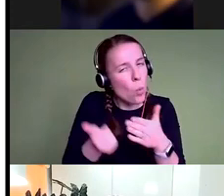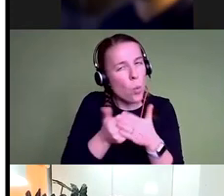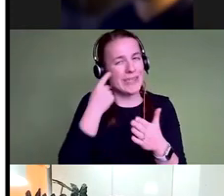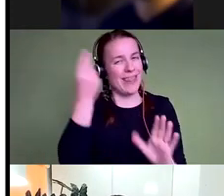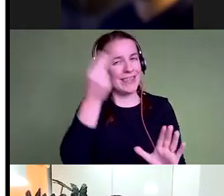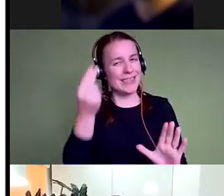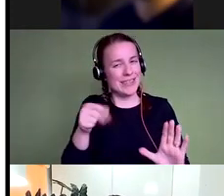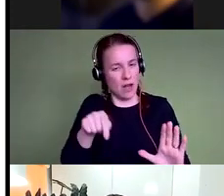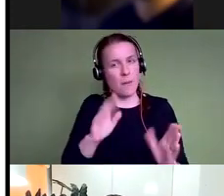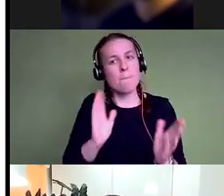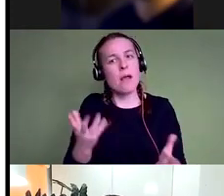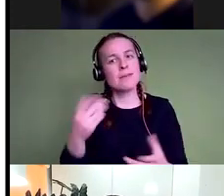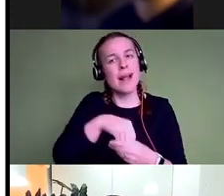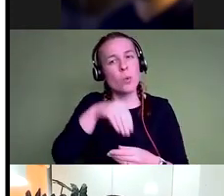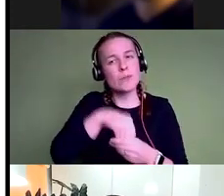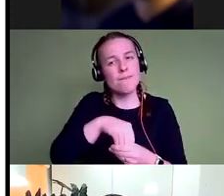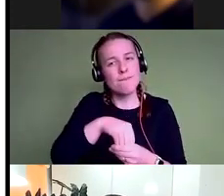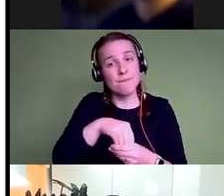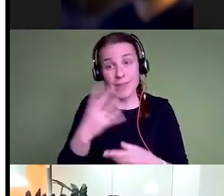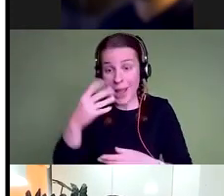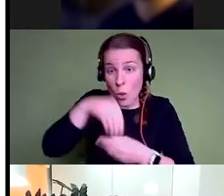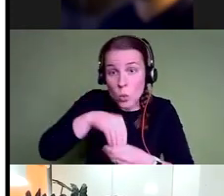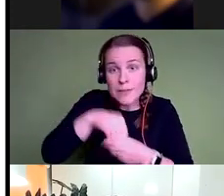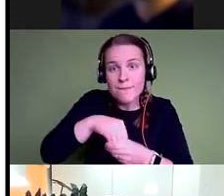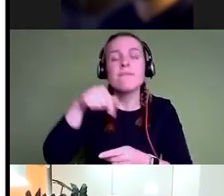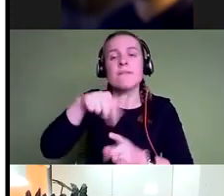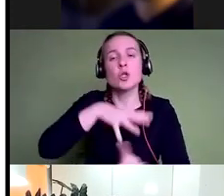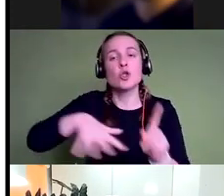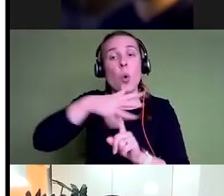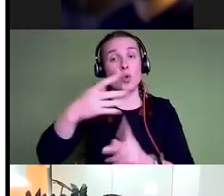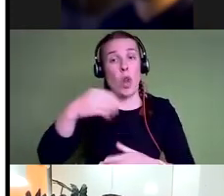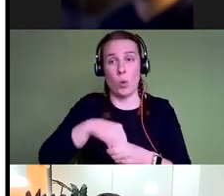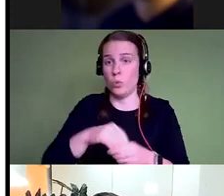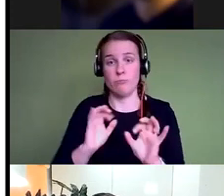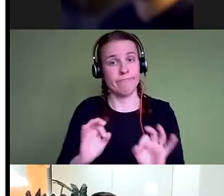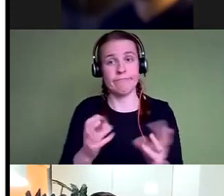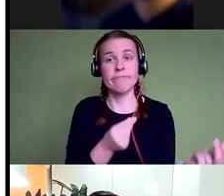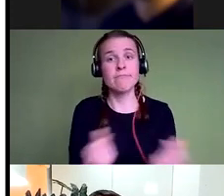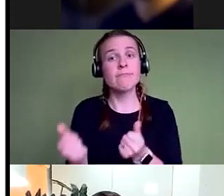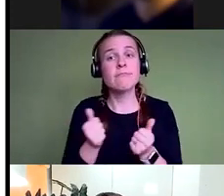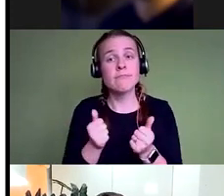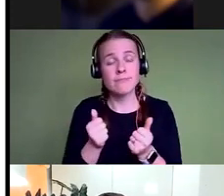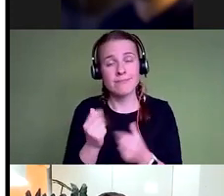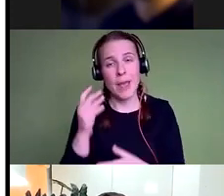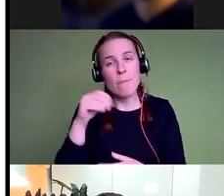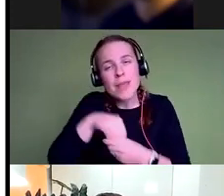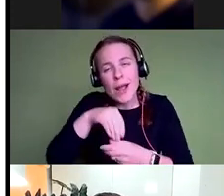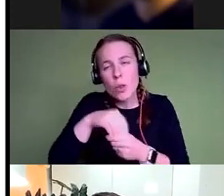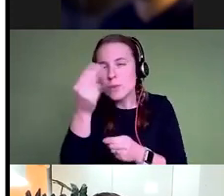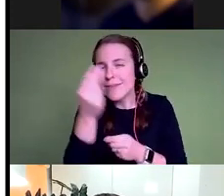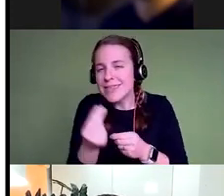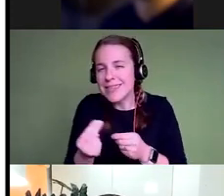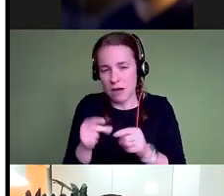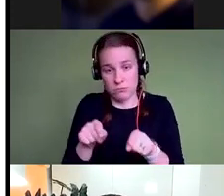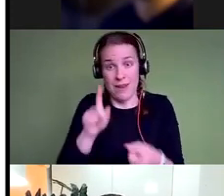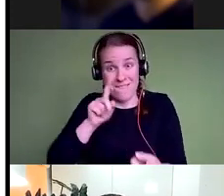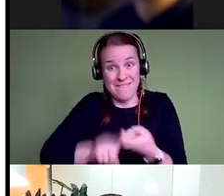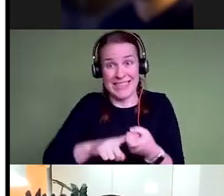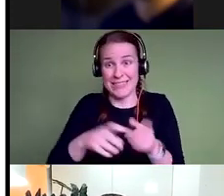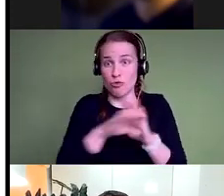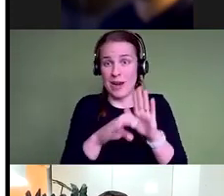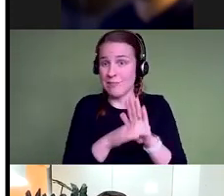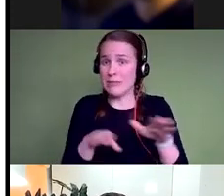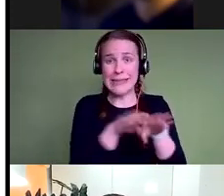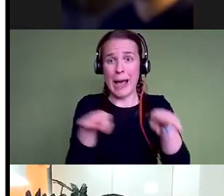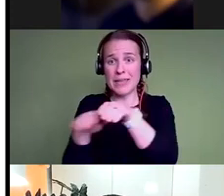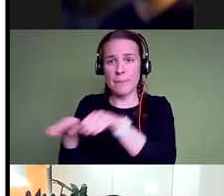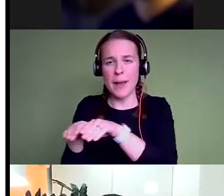whether--